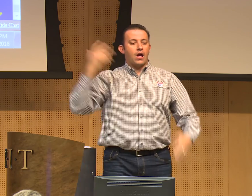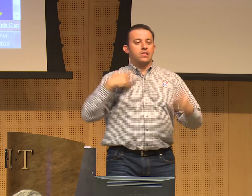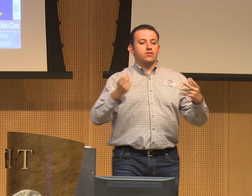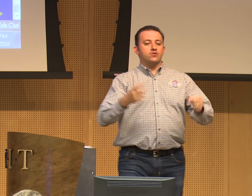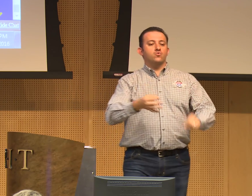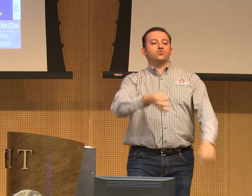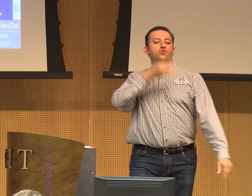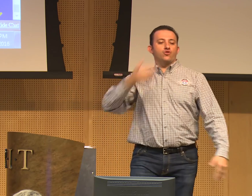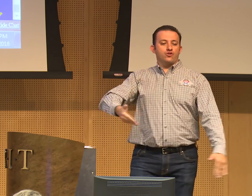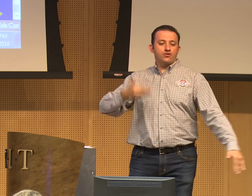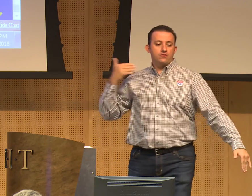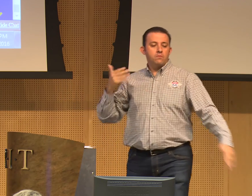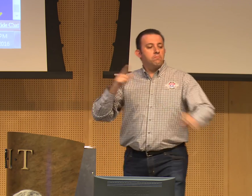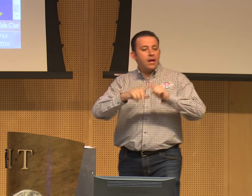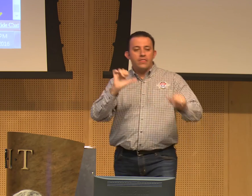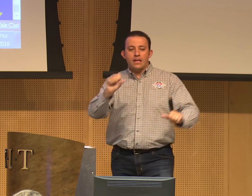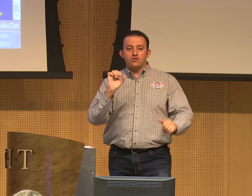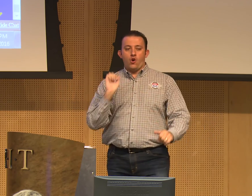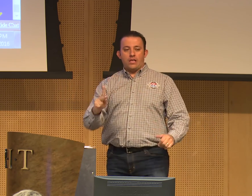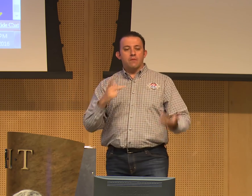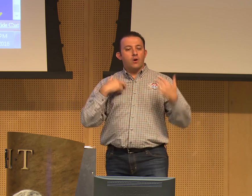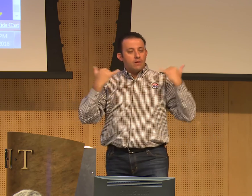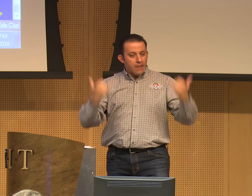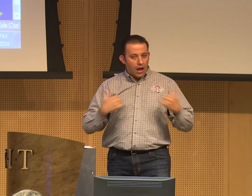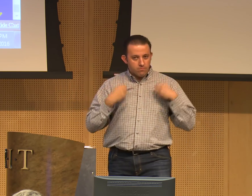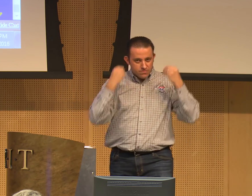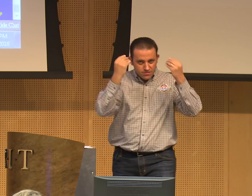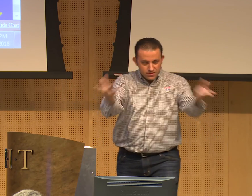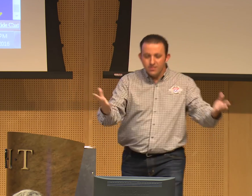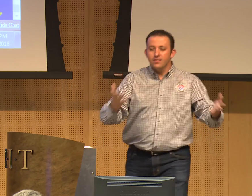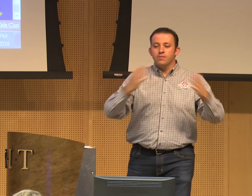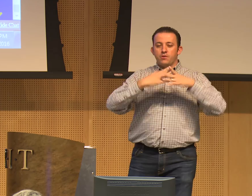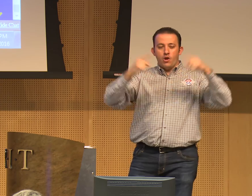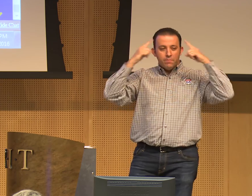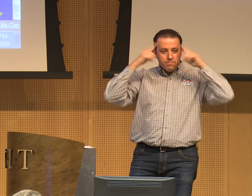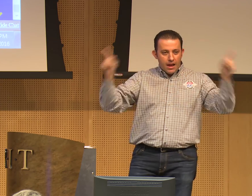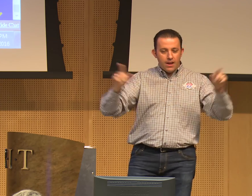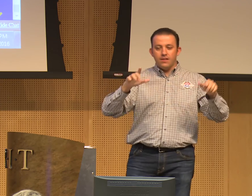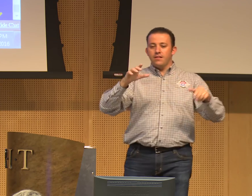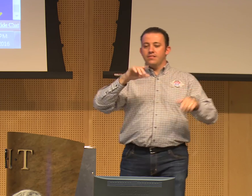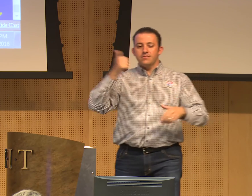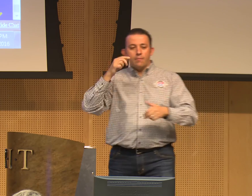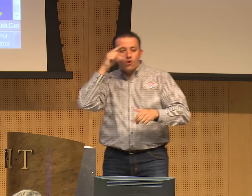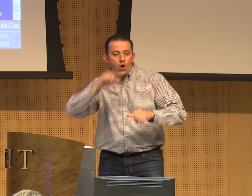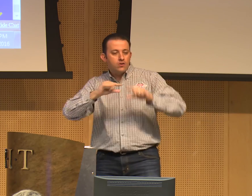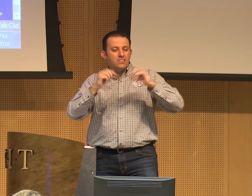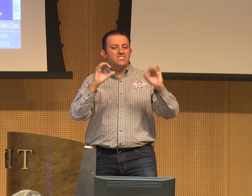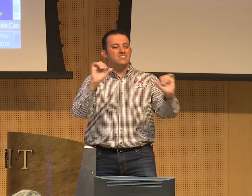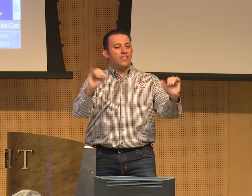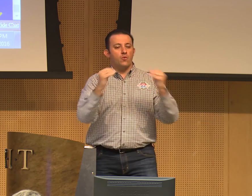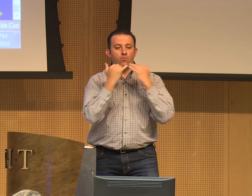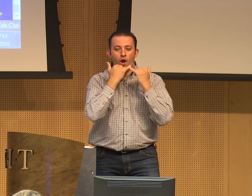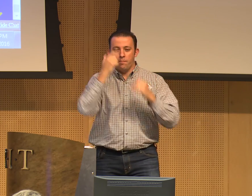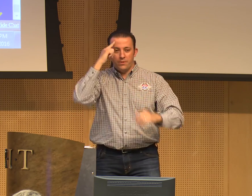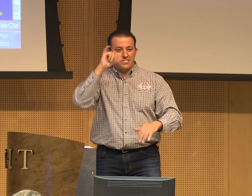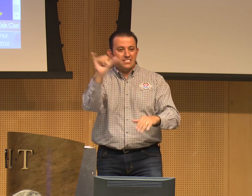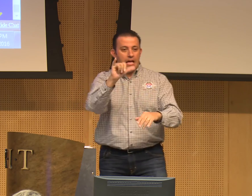that were there in my time, right? So we were rivals on campus. Now we're business partners. You know, think about the Greek organizations.